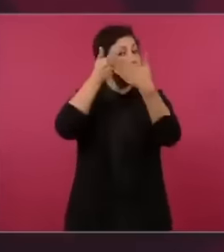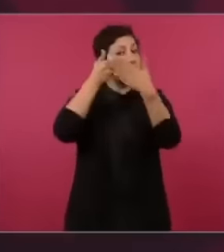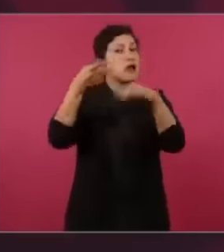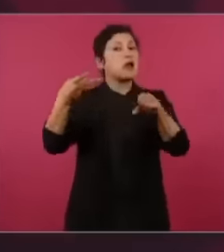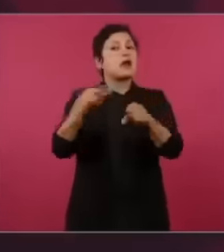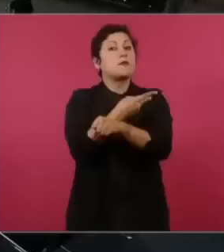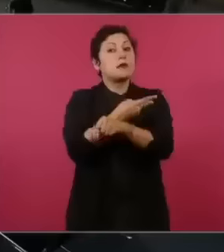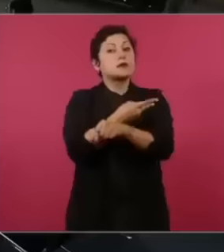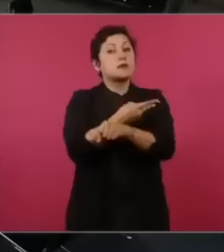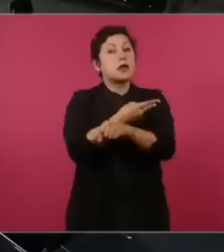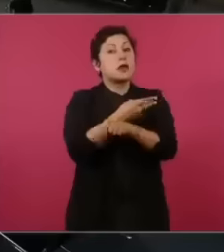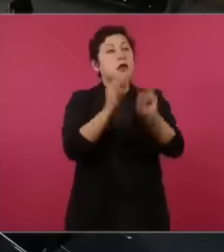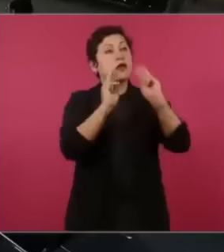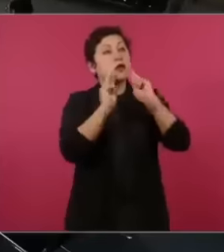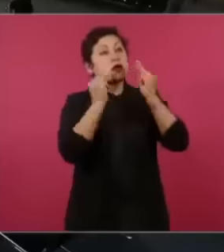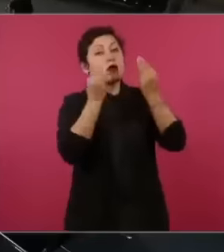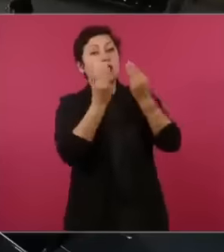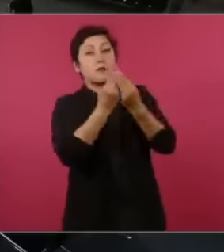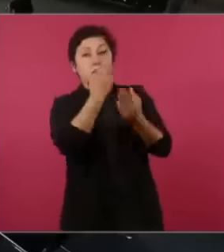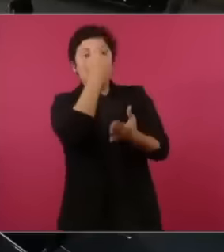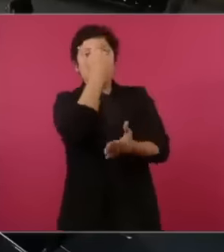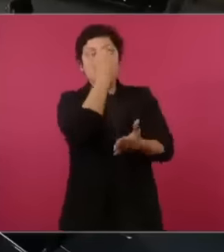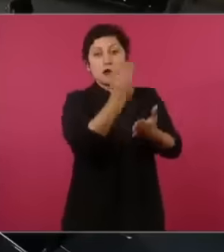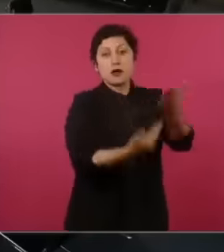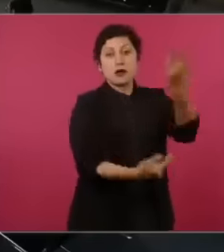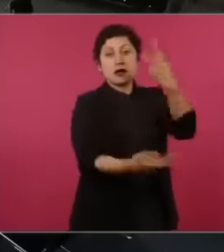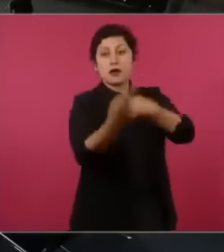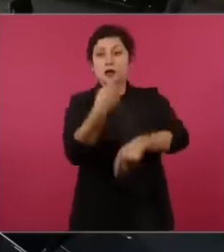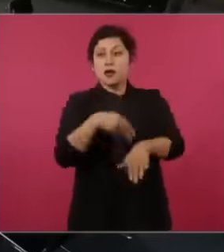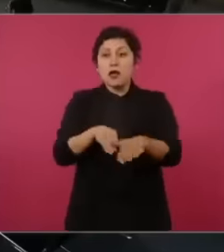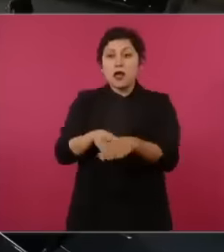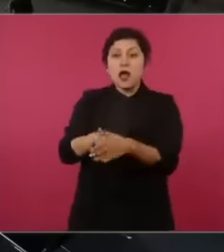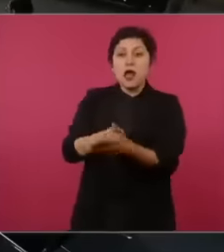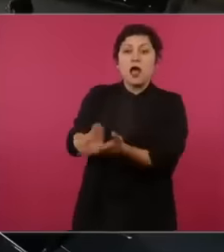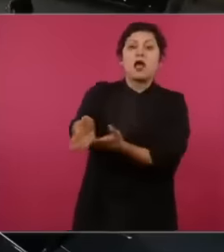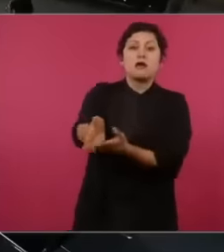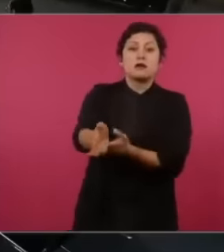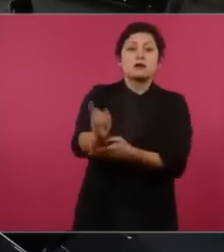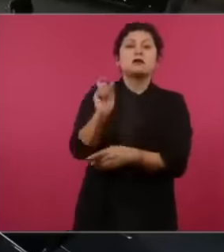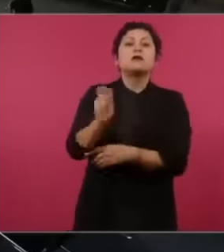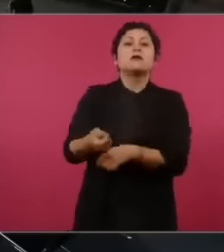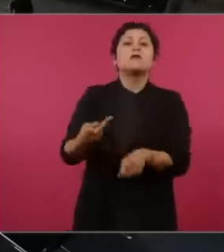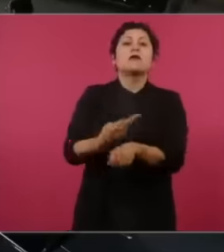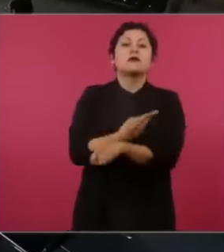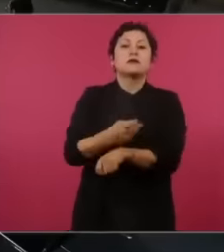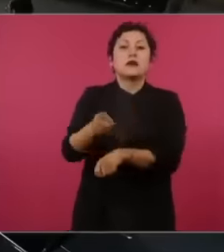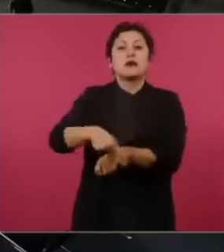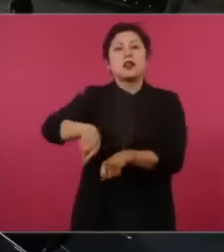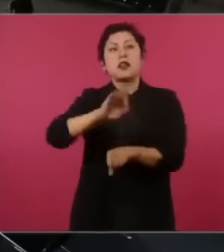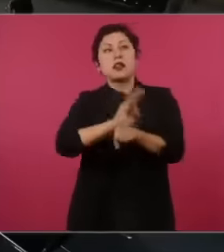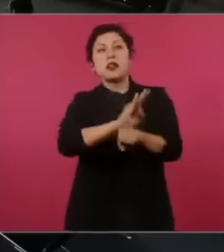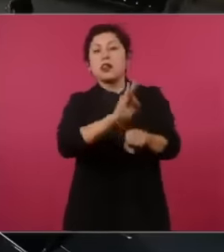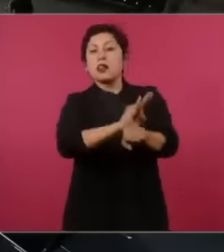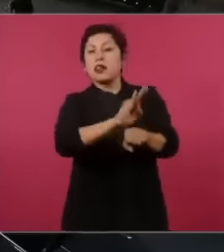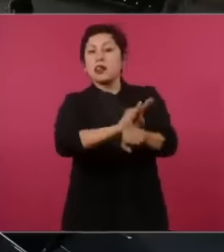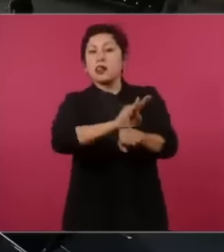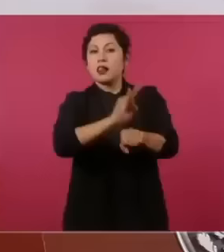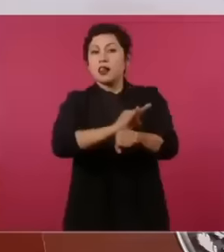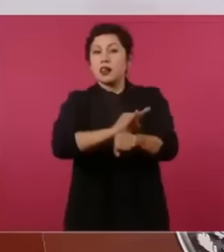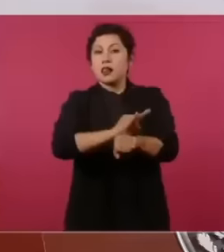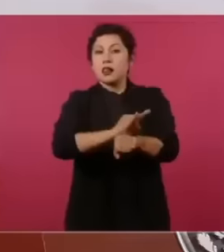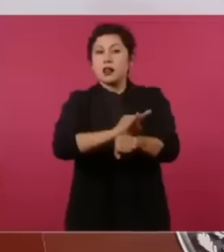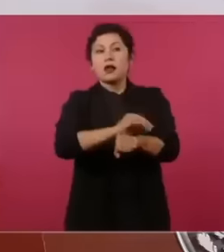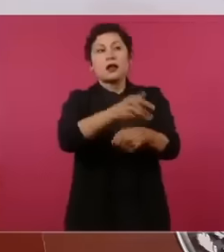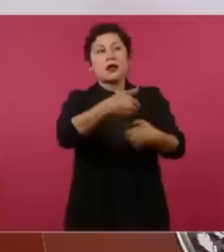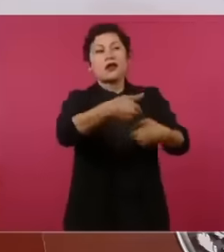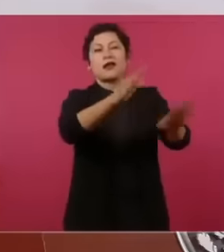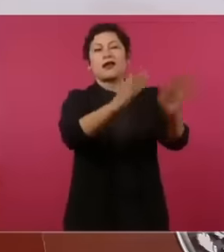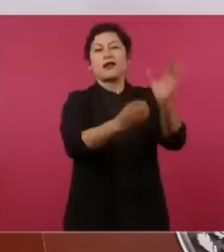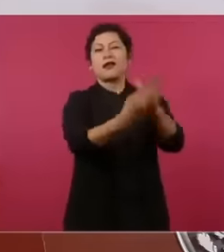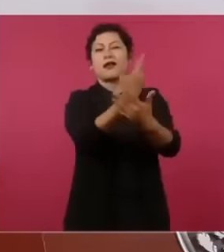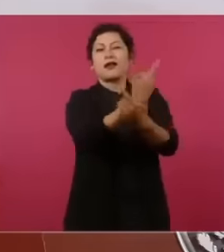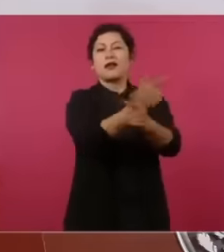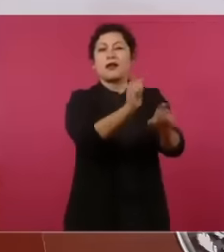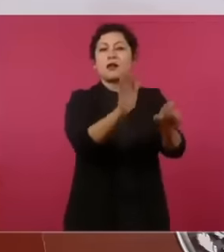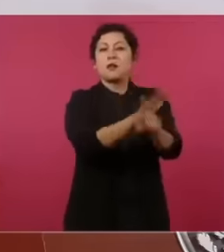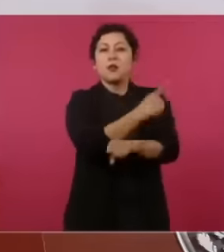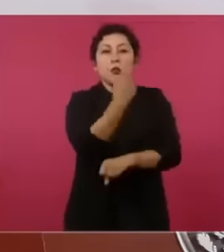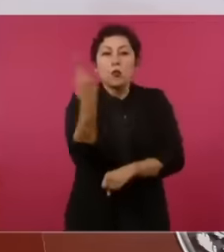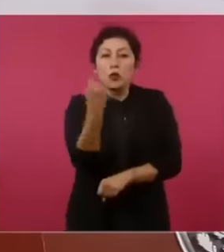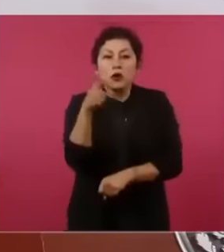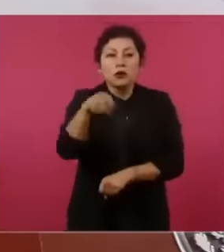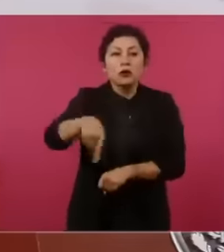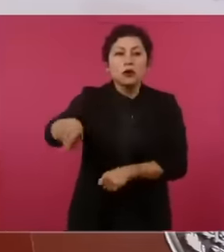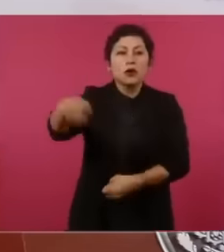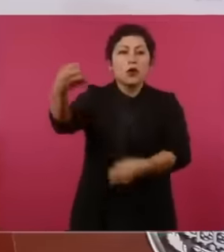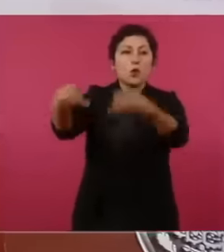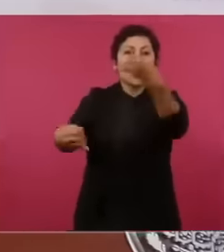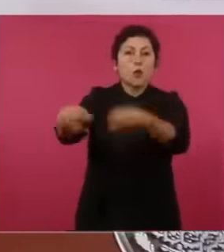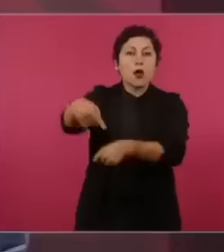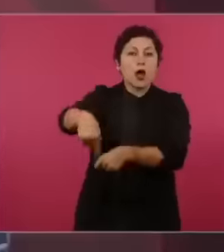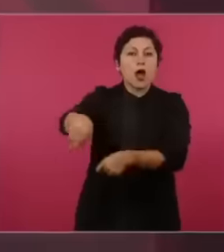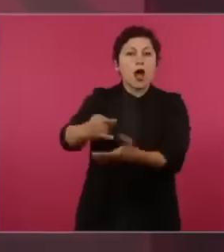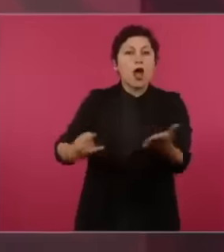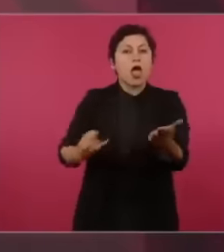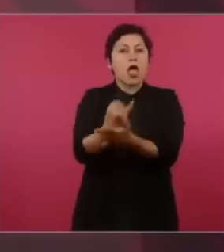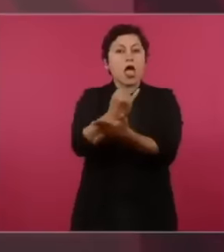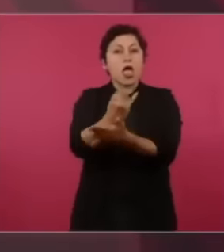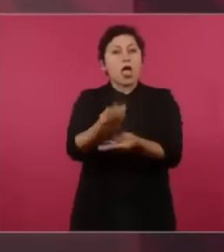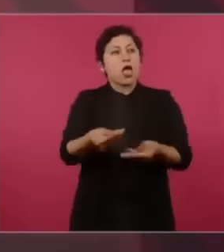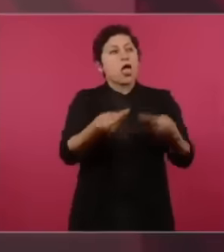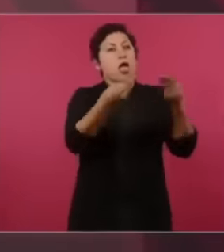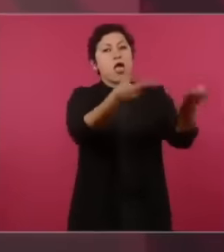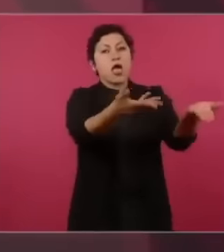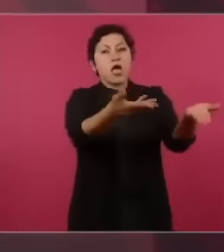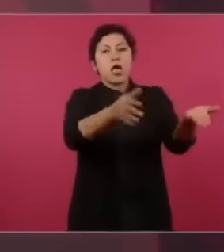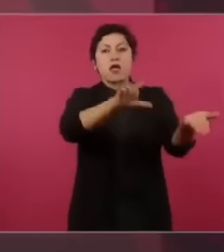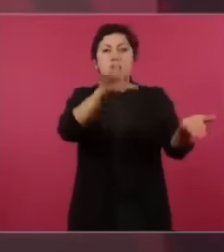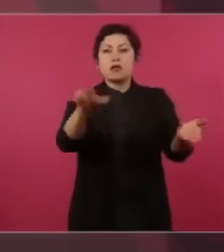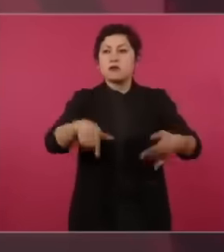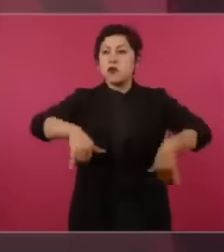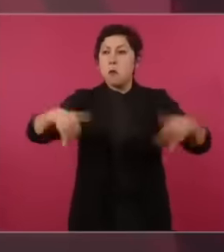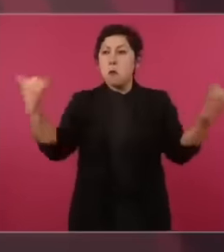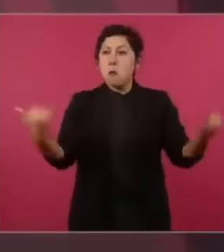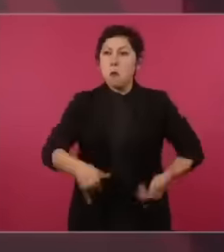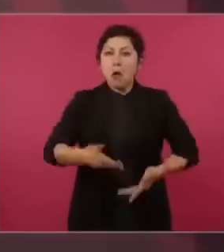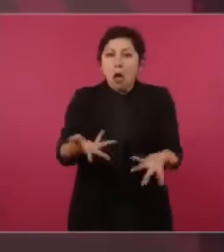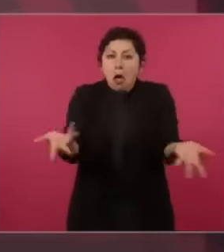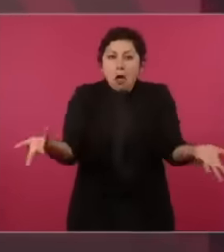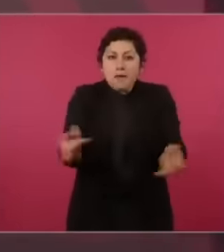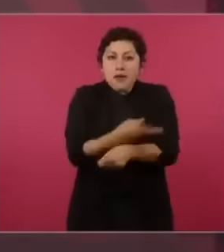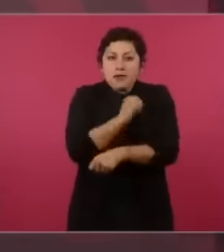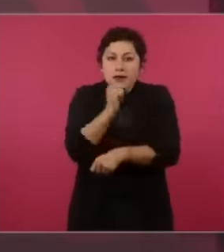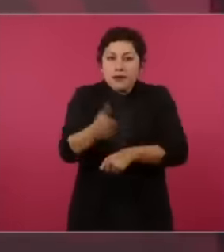they leave because a judge decides and do whatever they want and they are out.